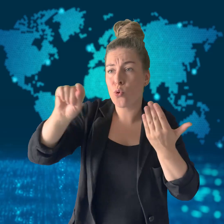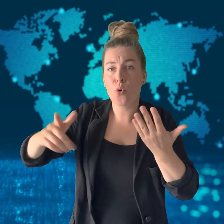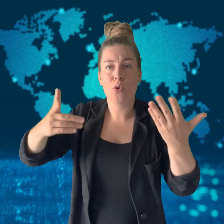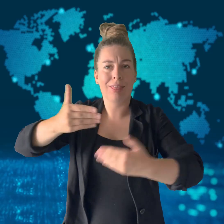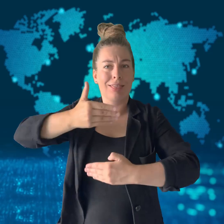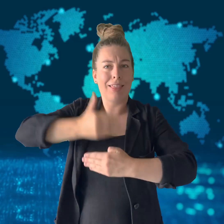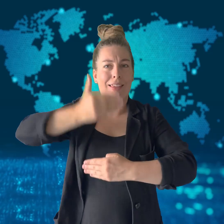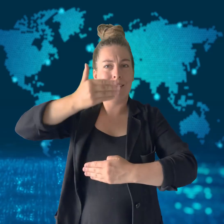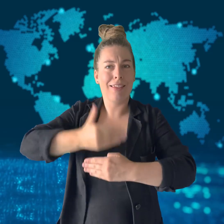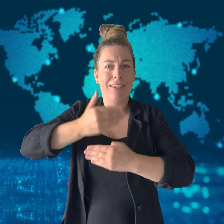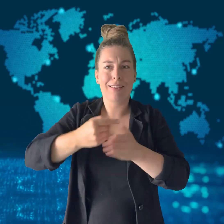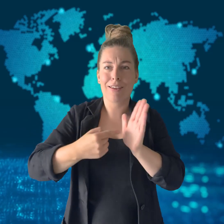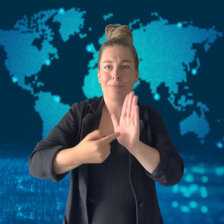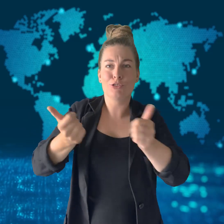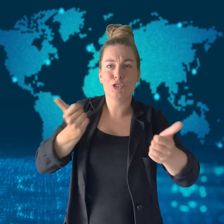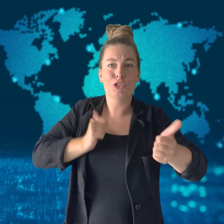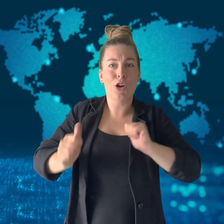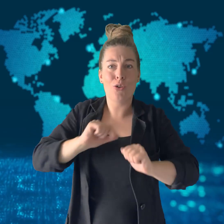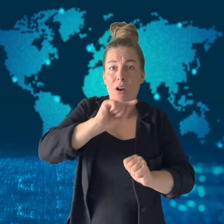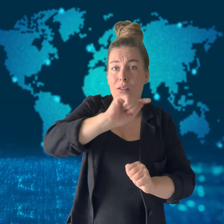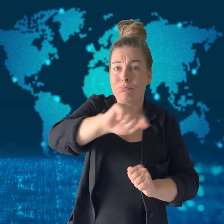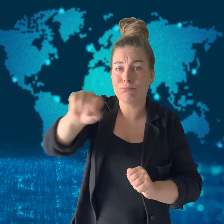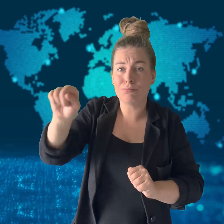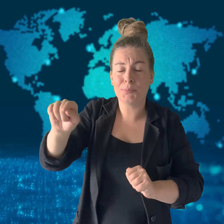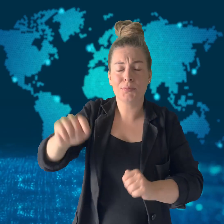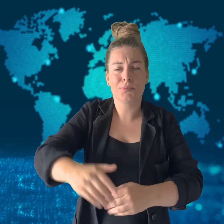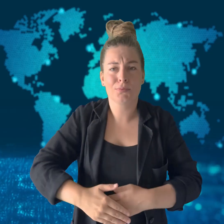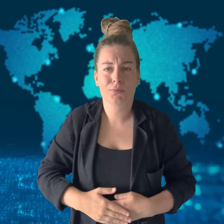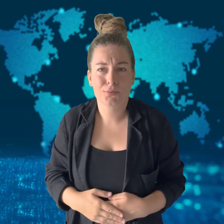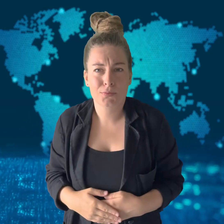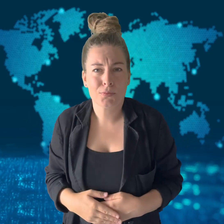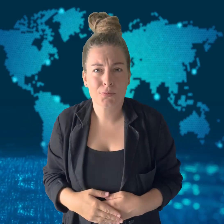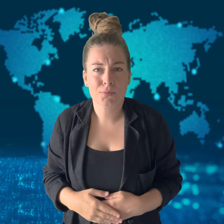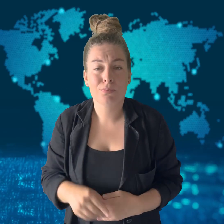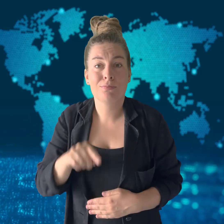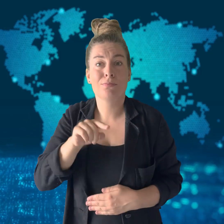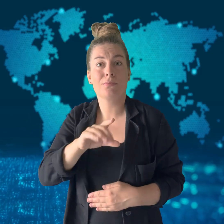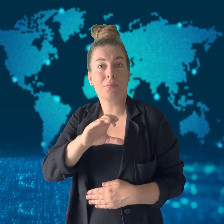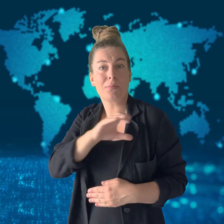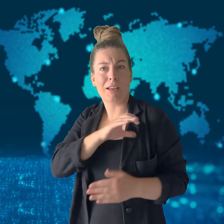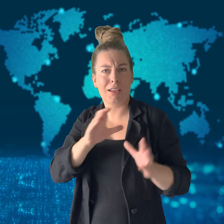The Sentinelle force was created to guard prominent French sites to